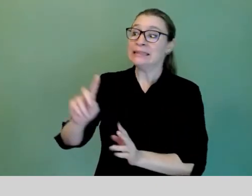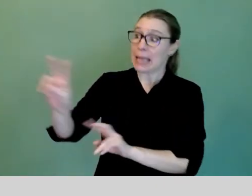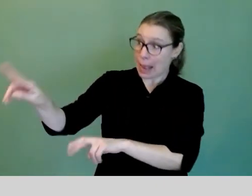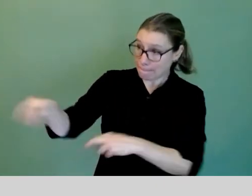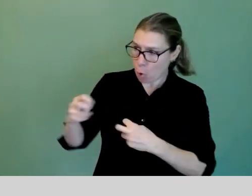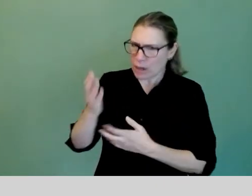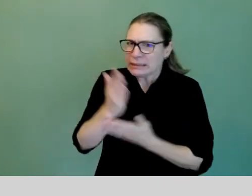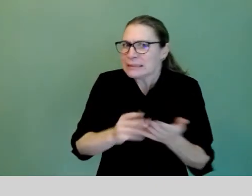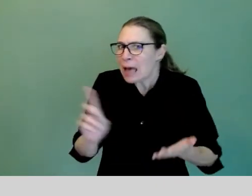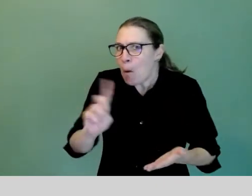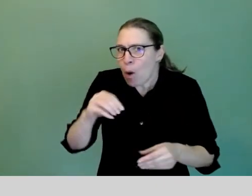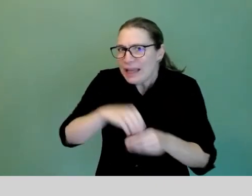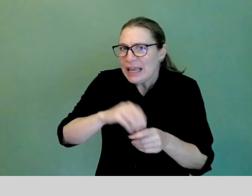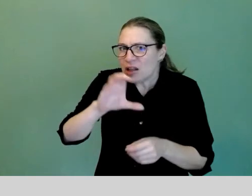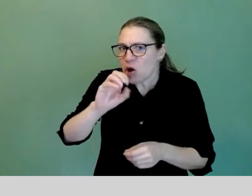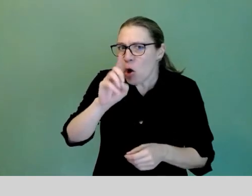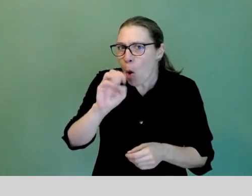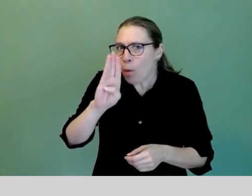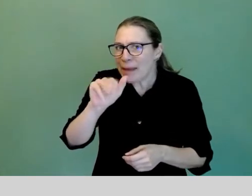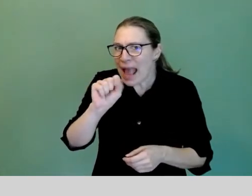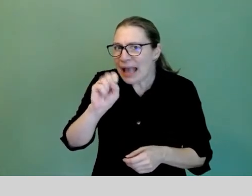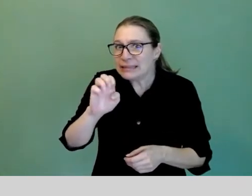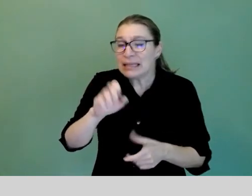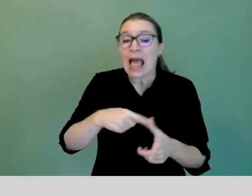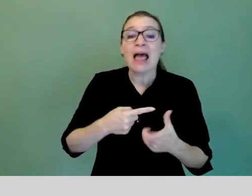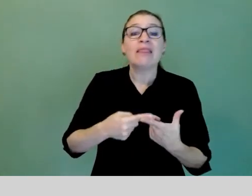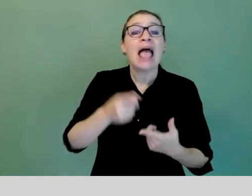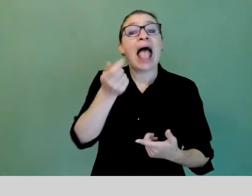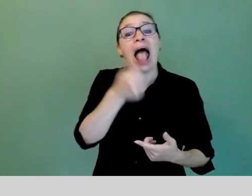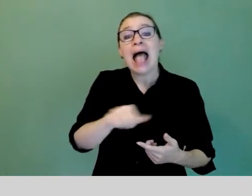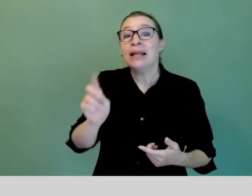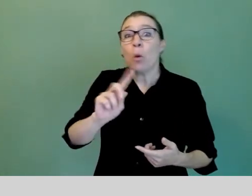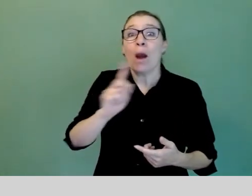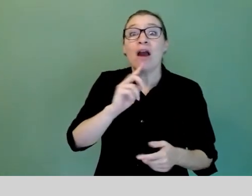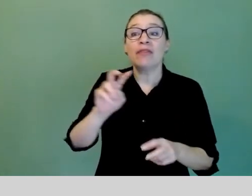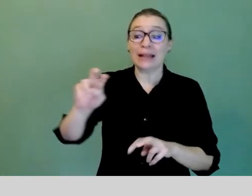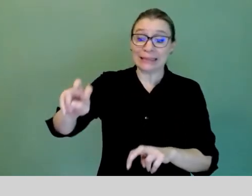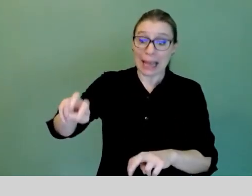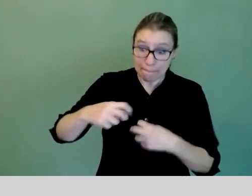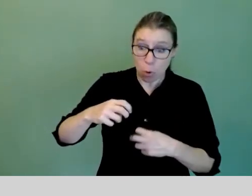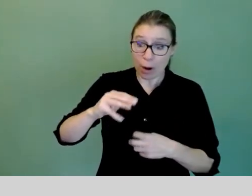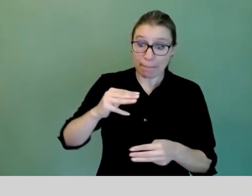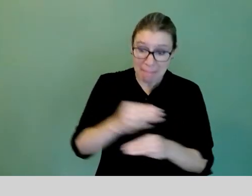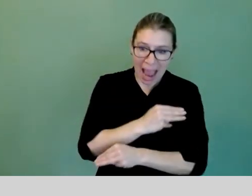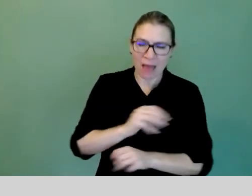anywhere that's importing math will get the wrong thing. So when they access pi,